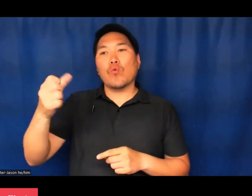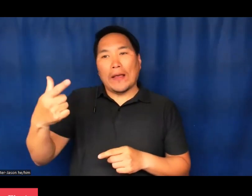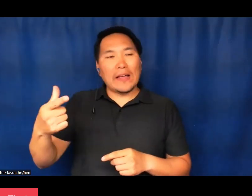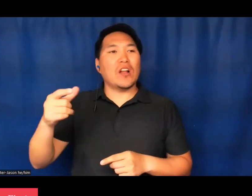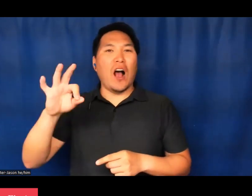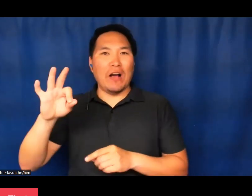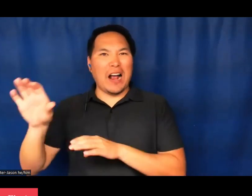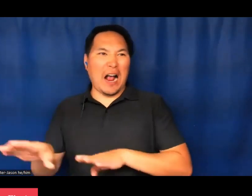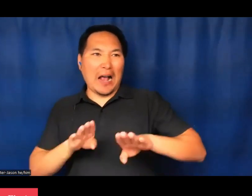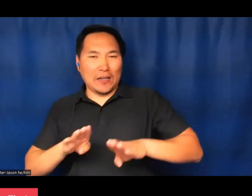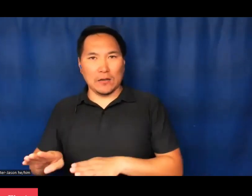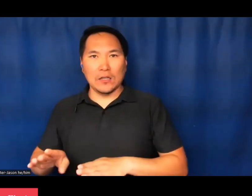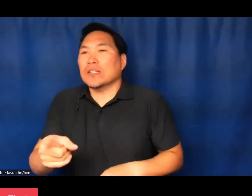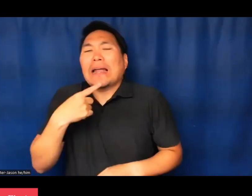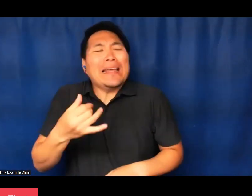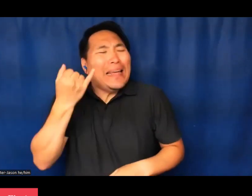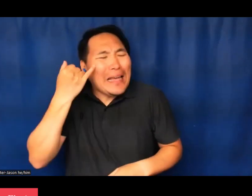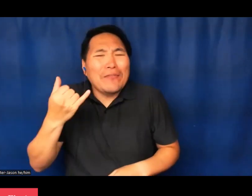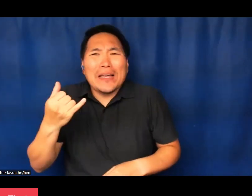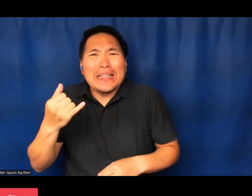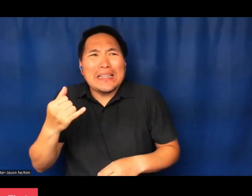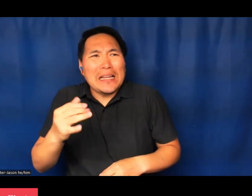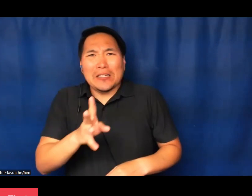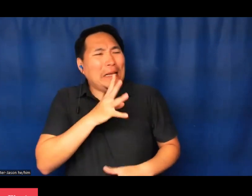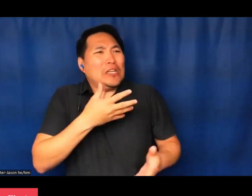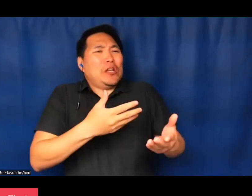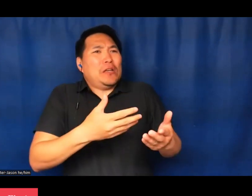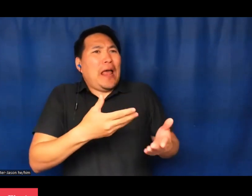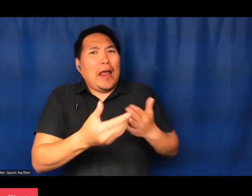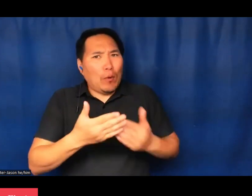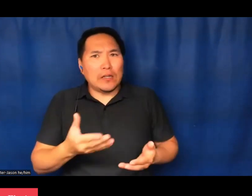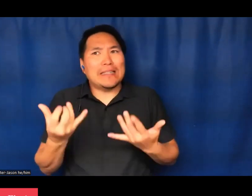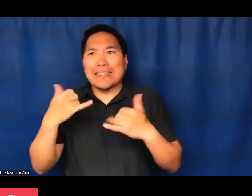Even if it is a speech case, we have compelling reasons for non-discrimination.